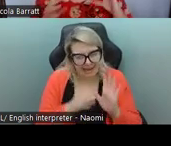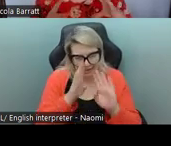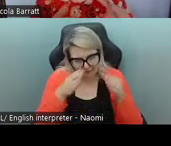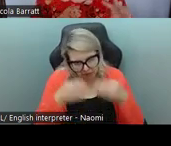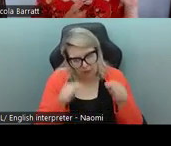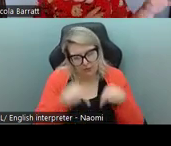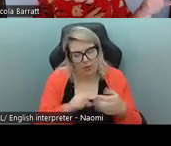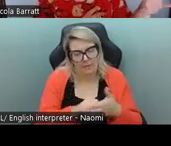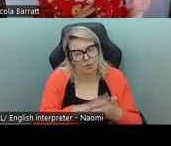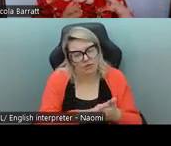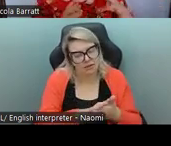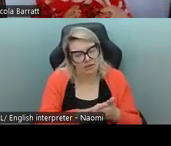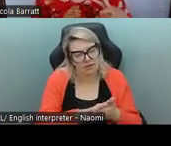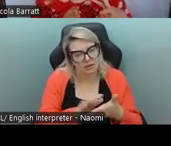The post should stand alone without it.